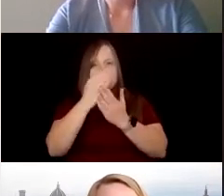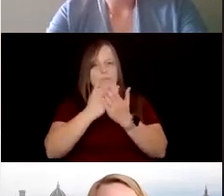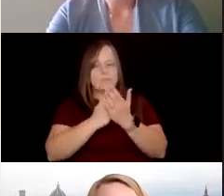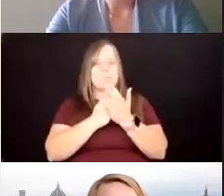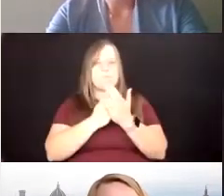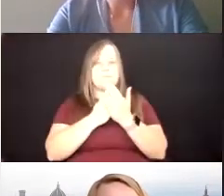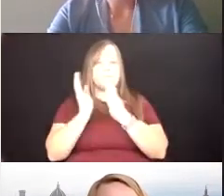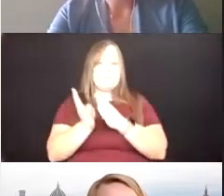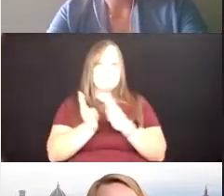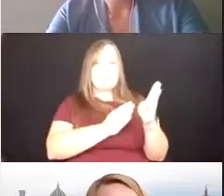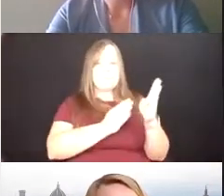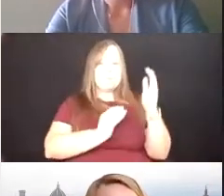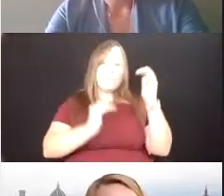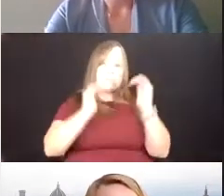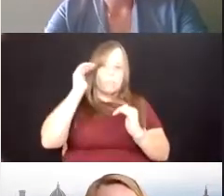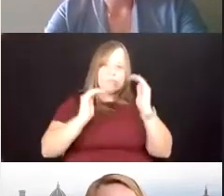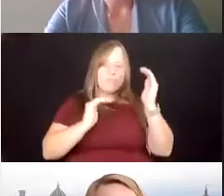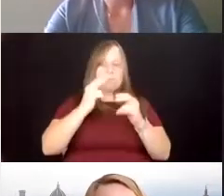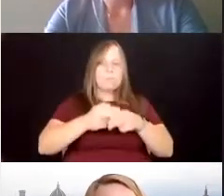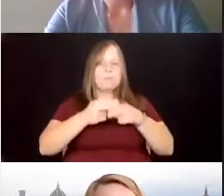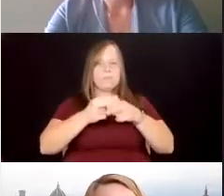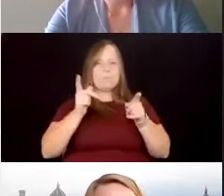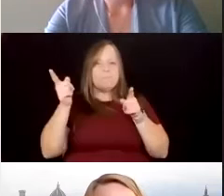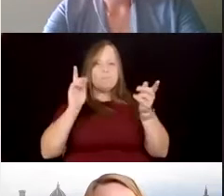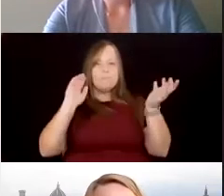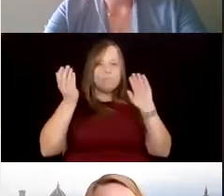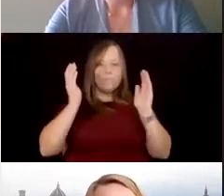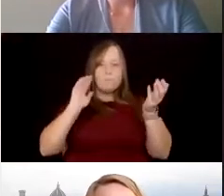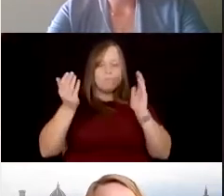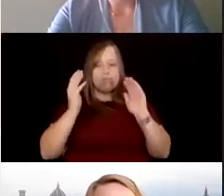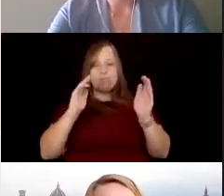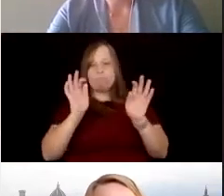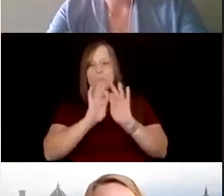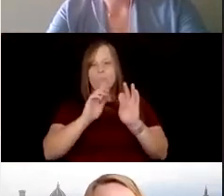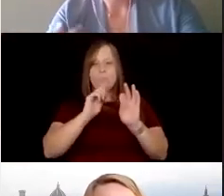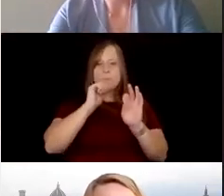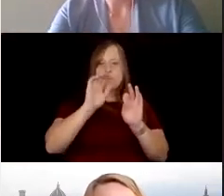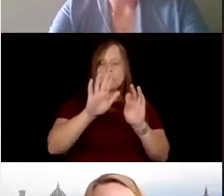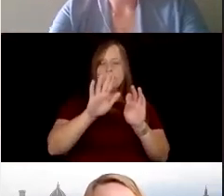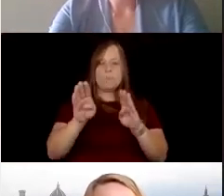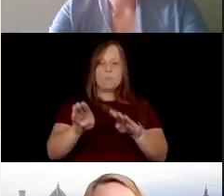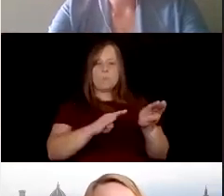for weighing the mitigating value of issues that occurred in service, and then your kind of conduct and achievements.